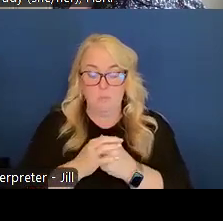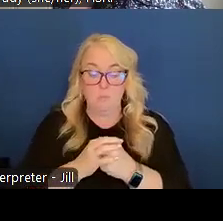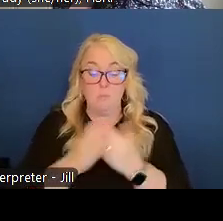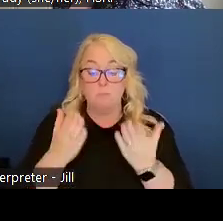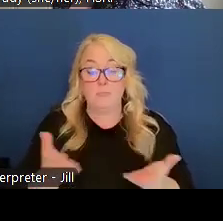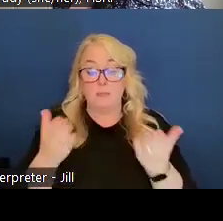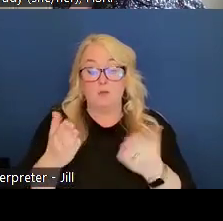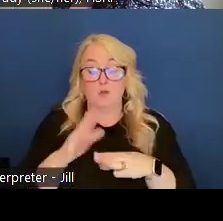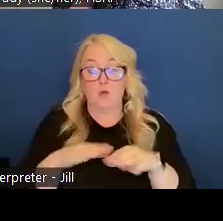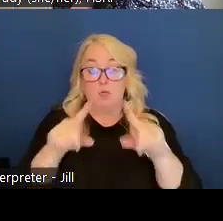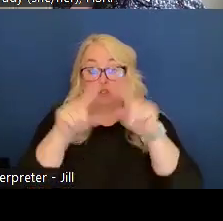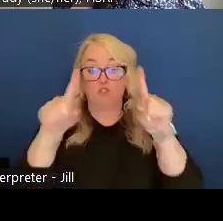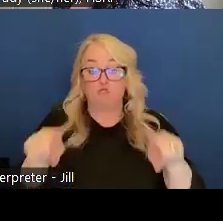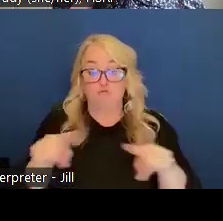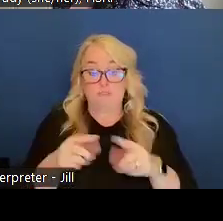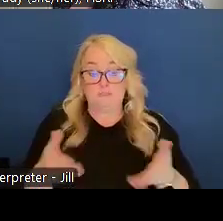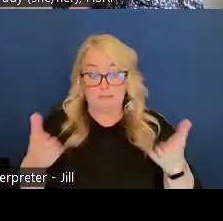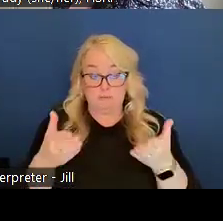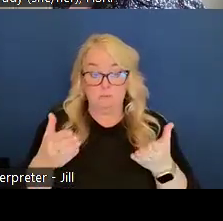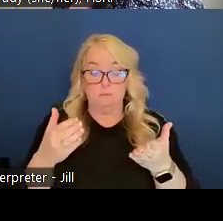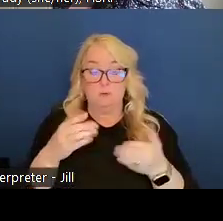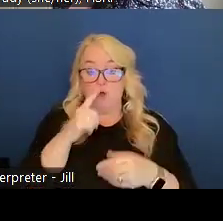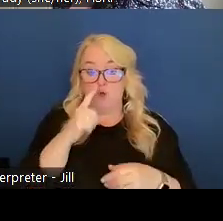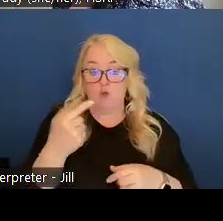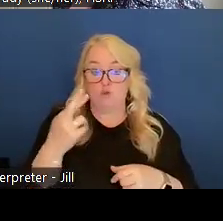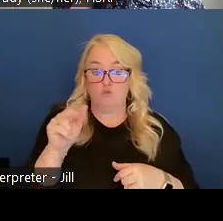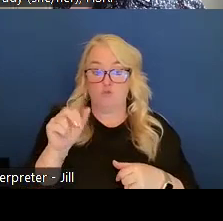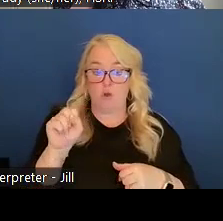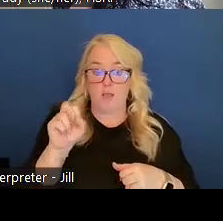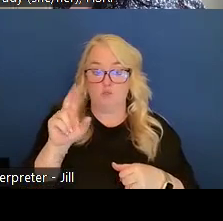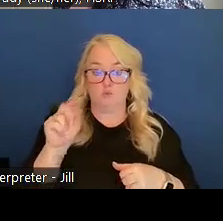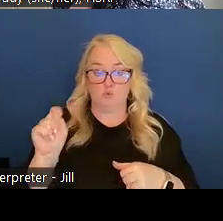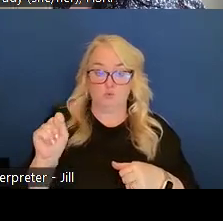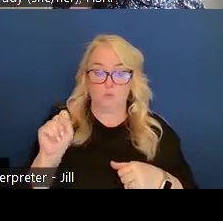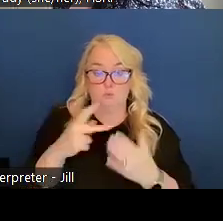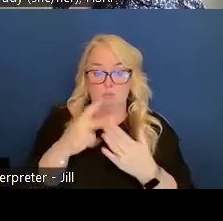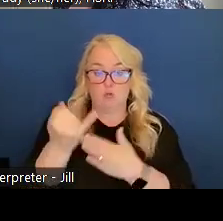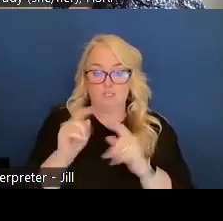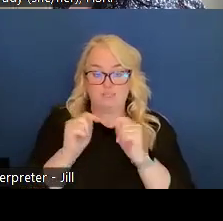the screen are the Grassroots Project team members, though we